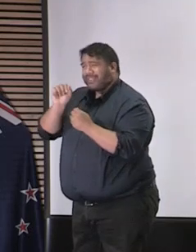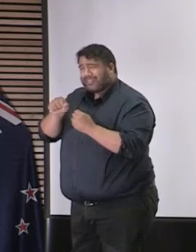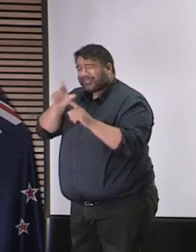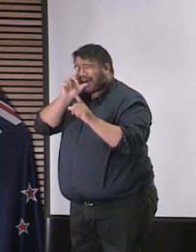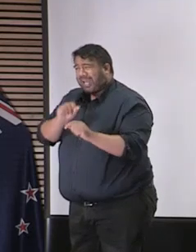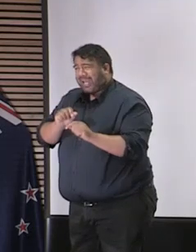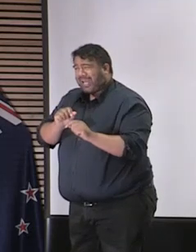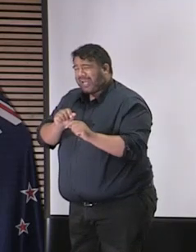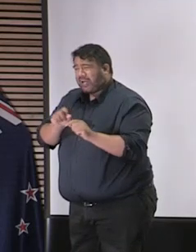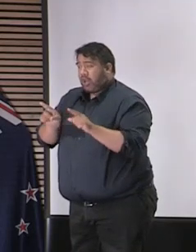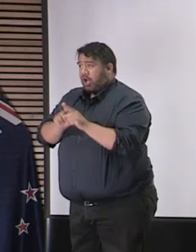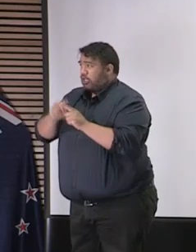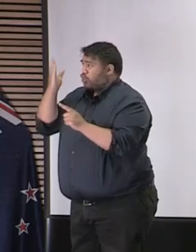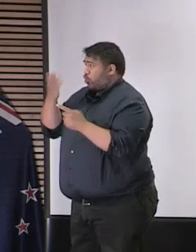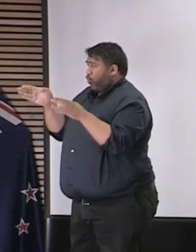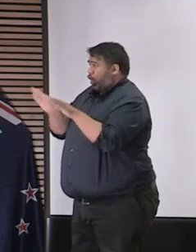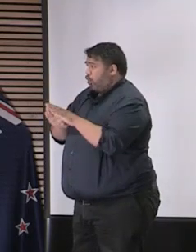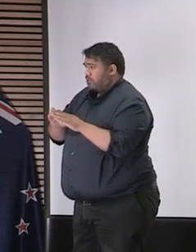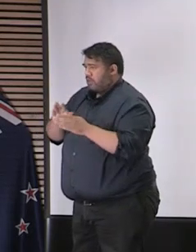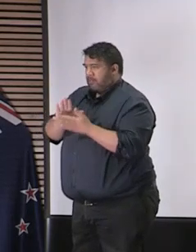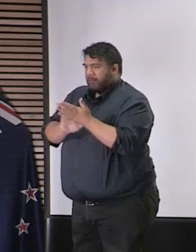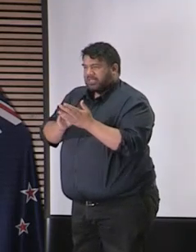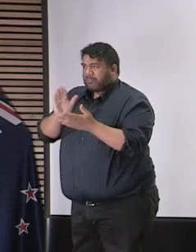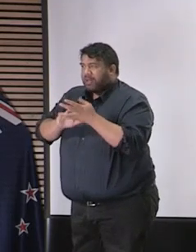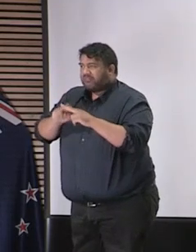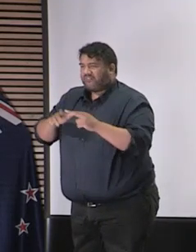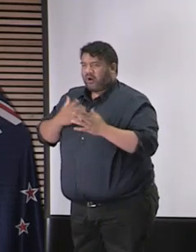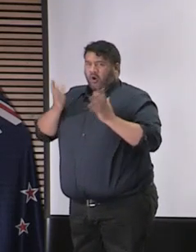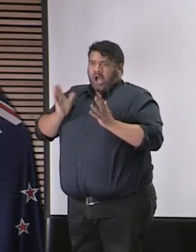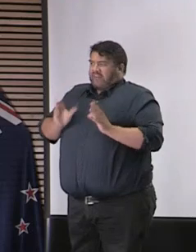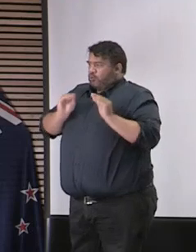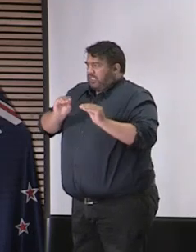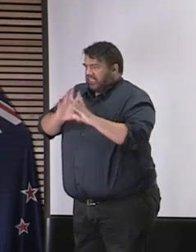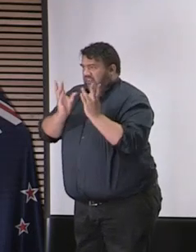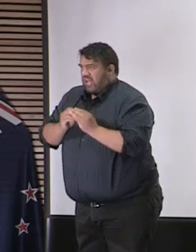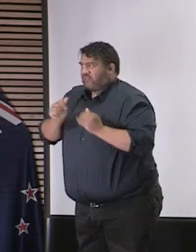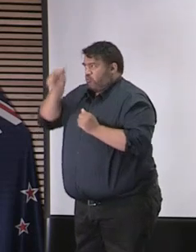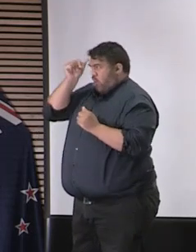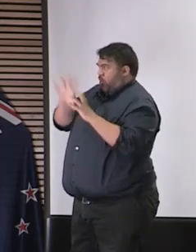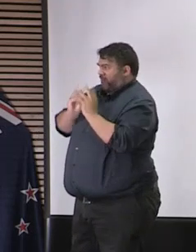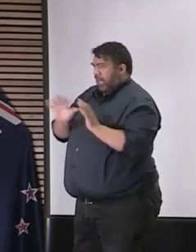actually, children can an education experience while they are at home and it doesn't mean that you have to